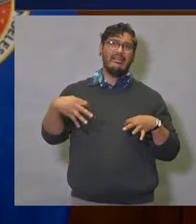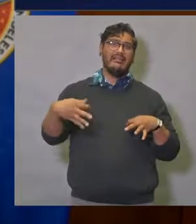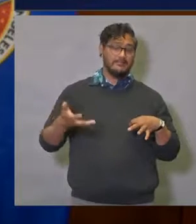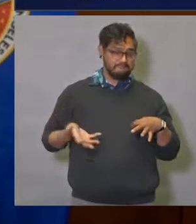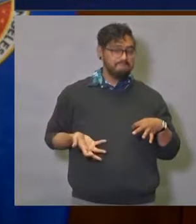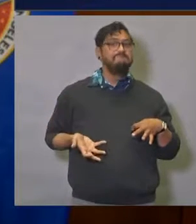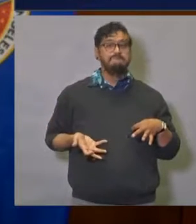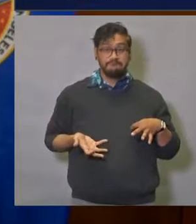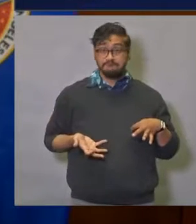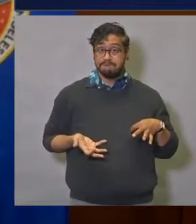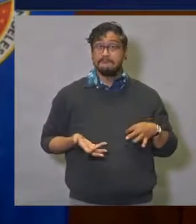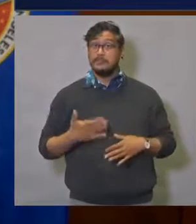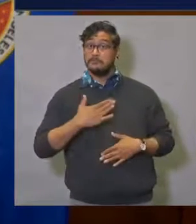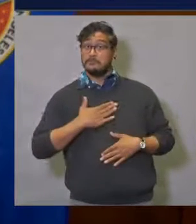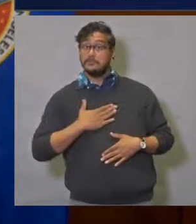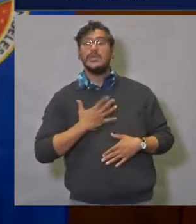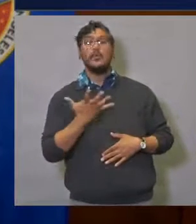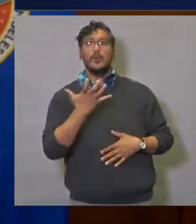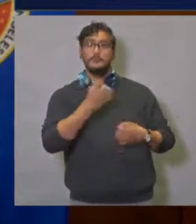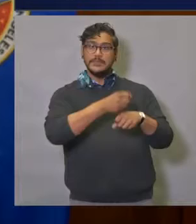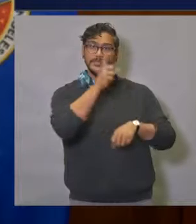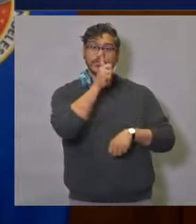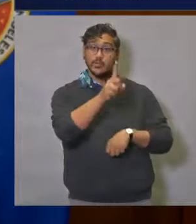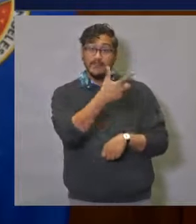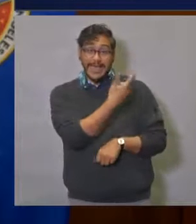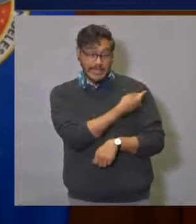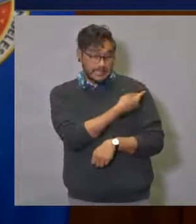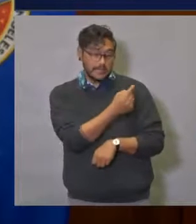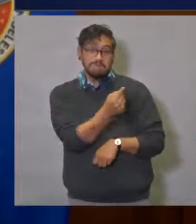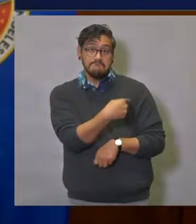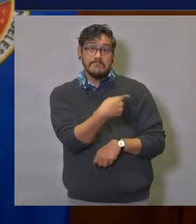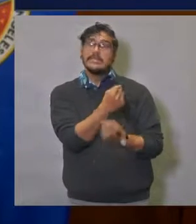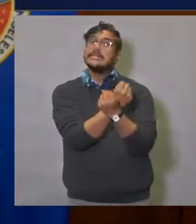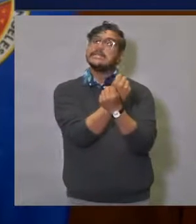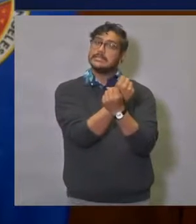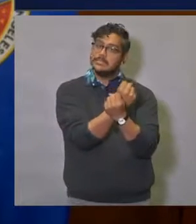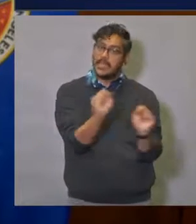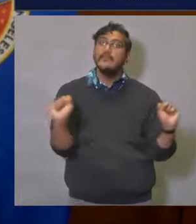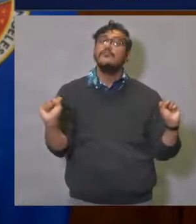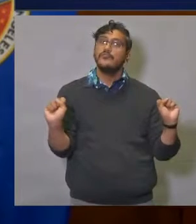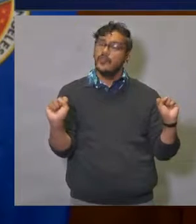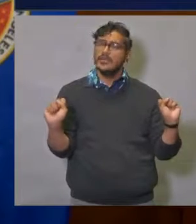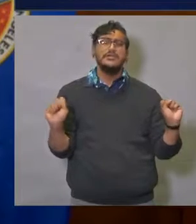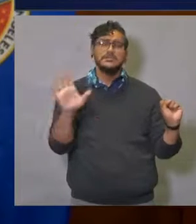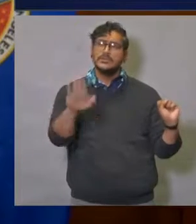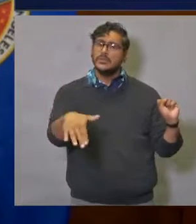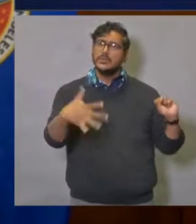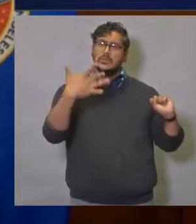PEOPLE TO PUT OFF GETTING THE VACCINATION TO BEGIN WITH. I WANT TO ASSURE YOU THESE